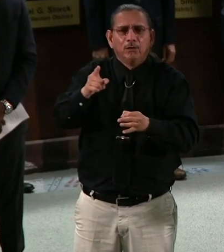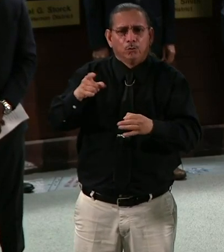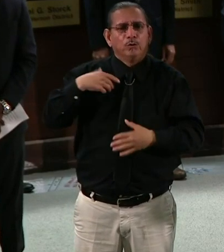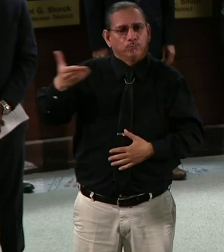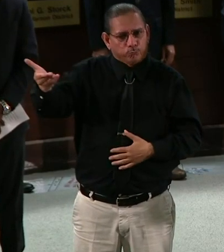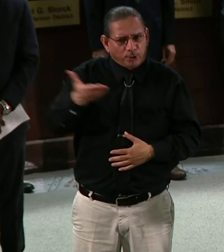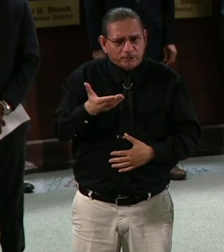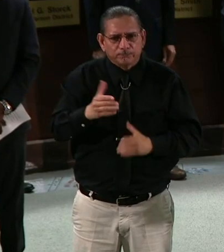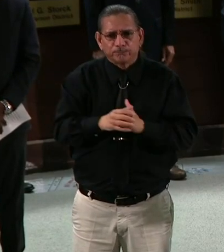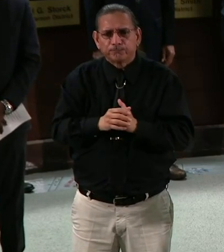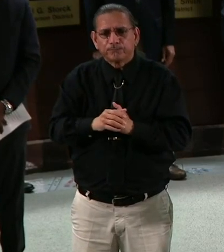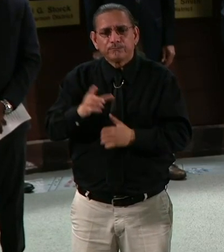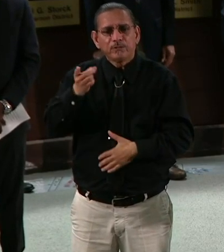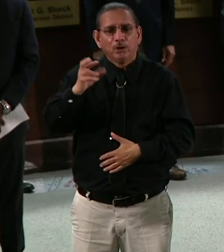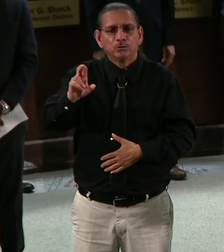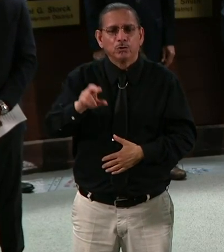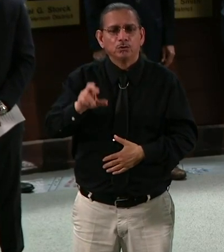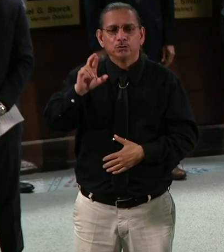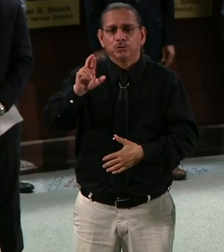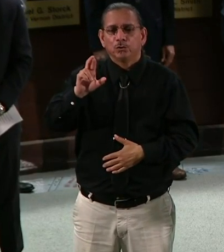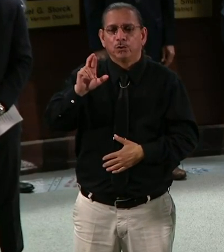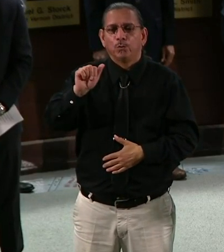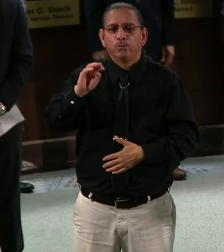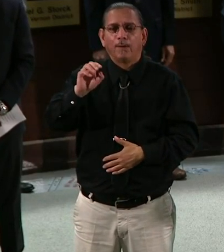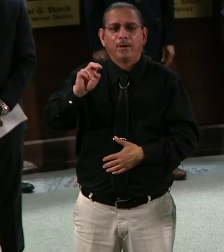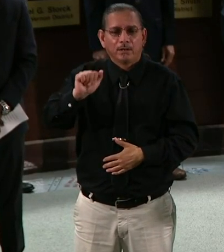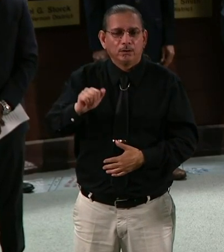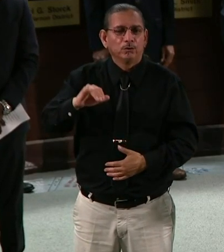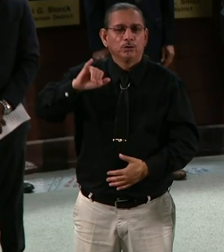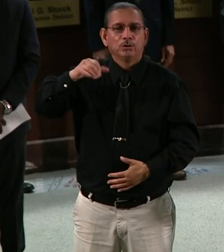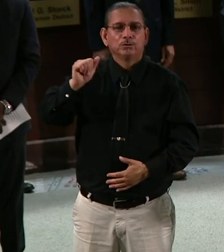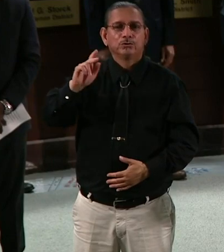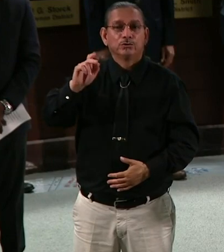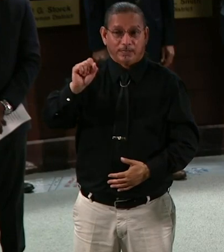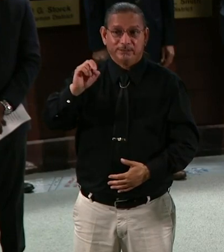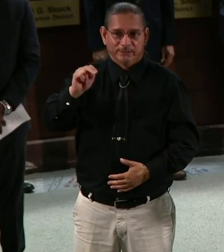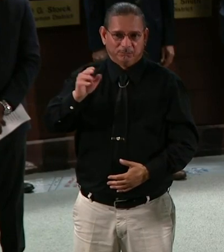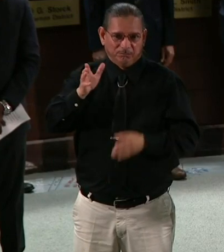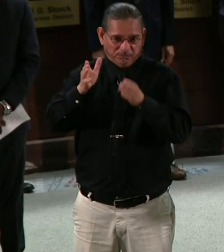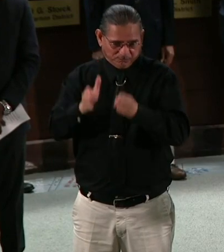BROUGHT IN DR REBECCA VARGAS JACKSON. AN EXPERT IN HEALTH